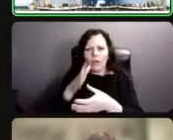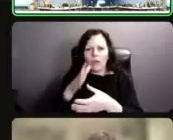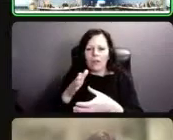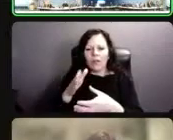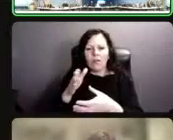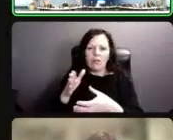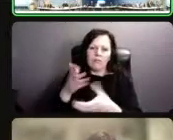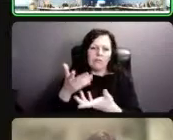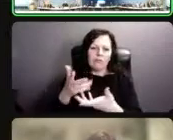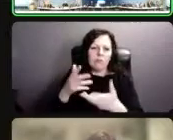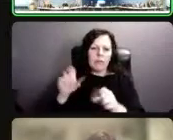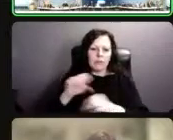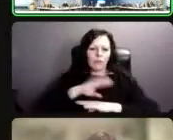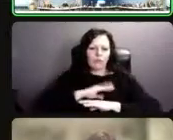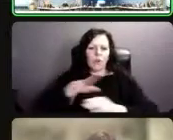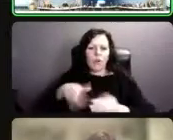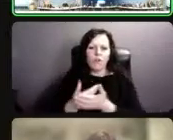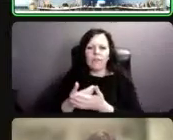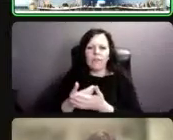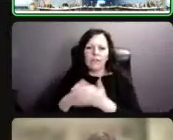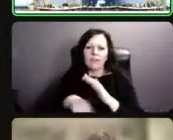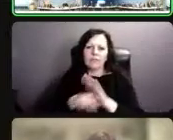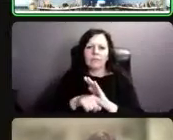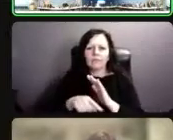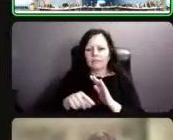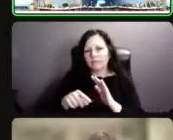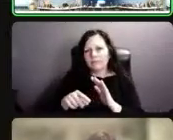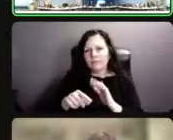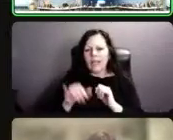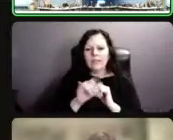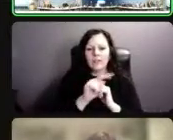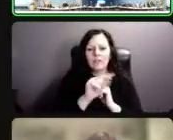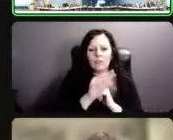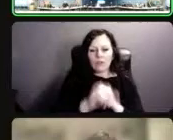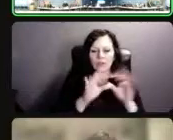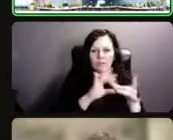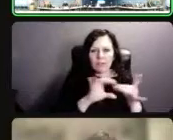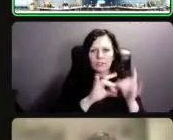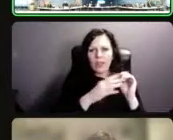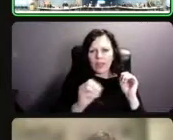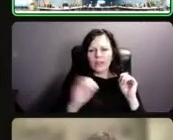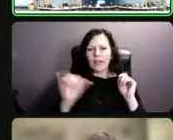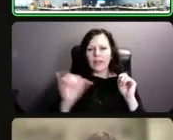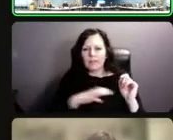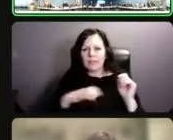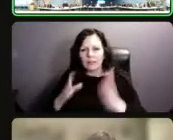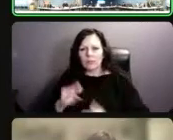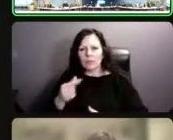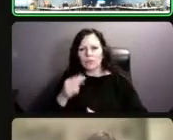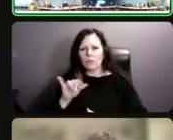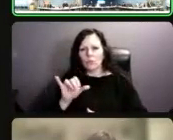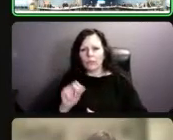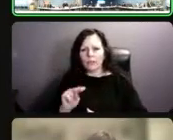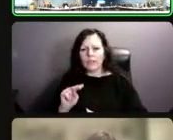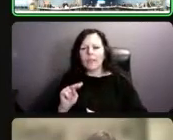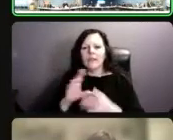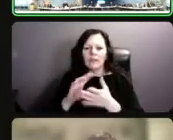OUT IT IN THIS CONCEPT BECAUSE NOT ONE NGLE SOURCE WHILE ALSO ADDRESS ALL OF